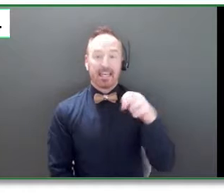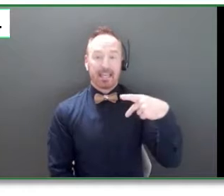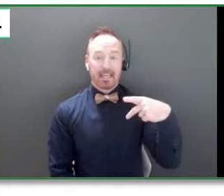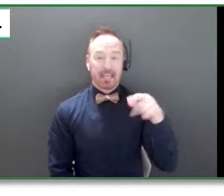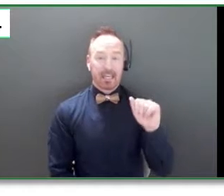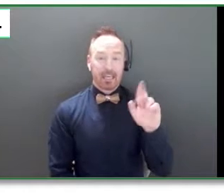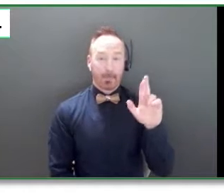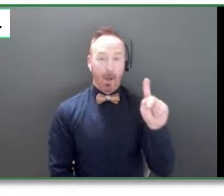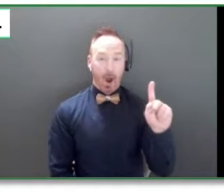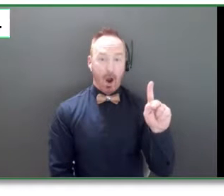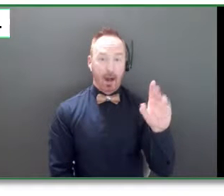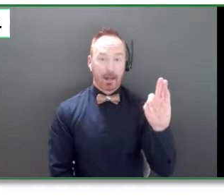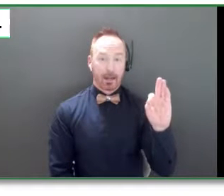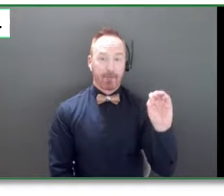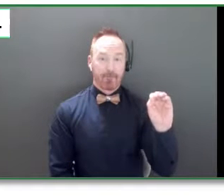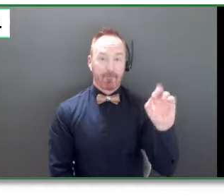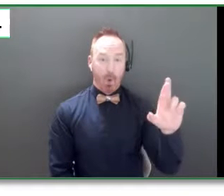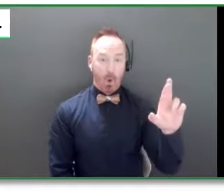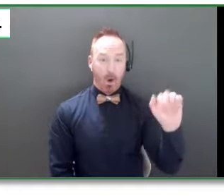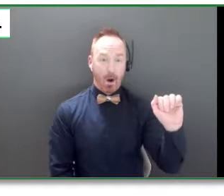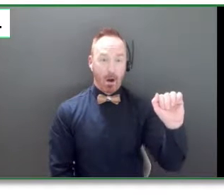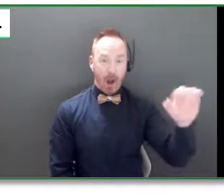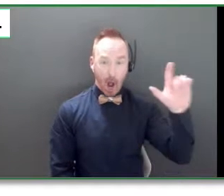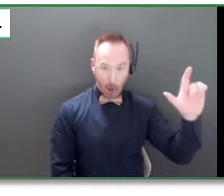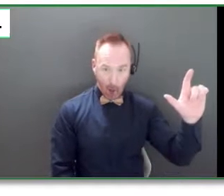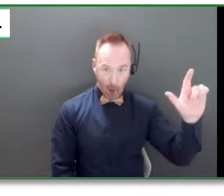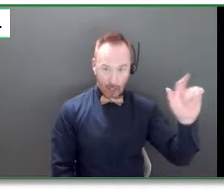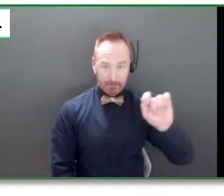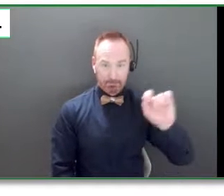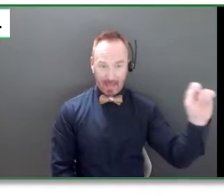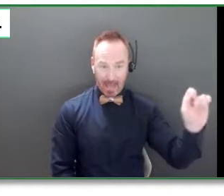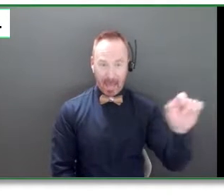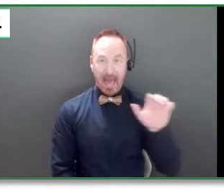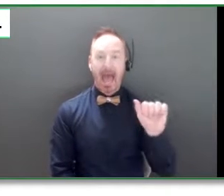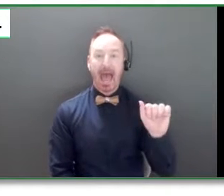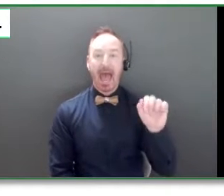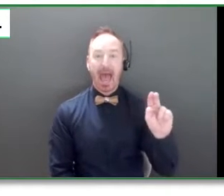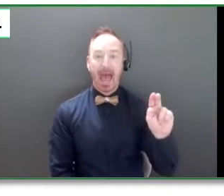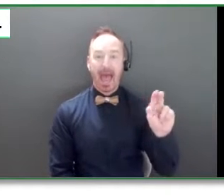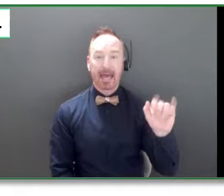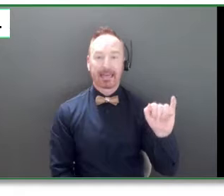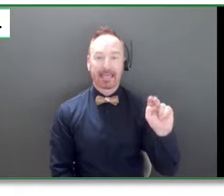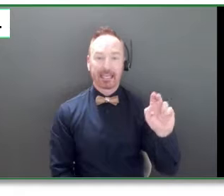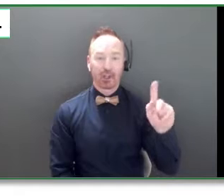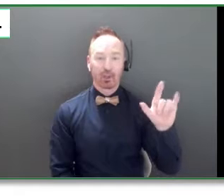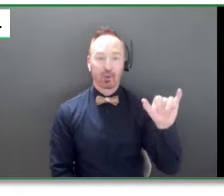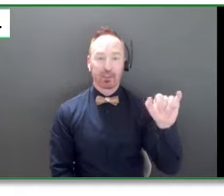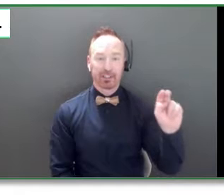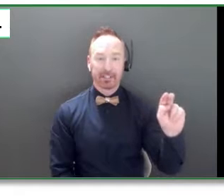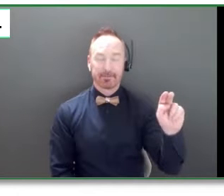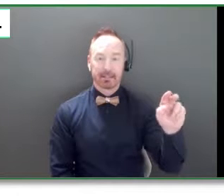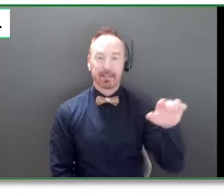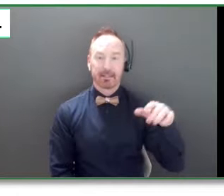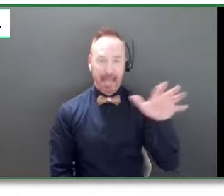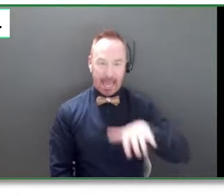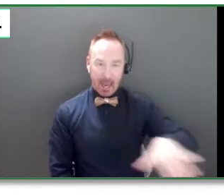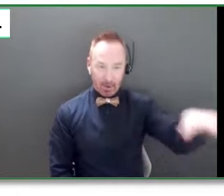Space. And this title slide is a picture of me skiing with my friends,